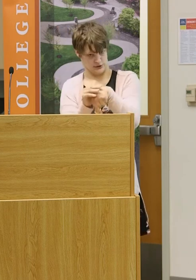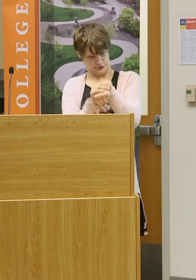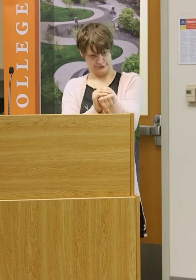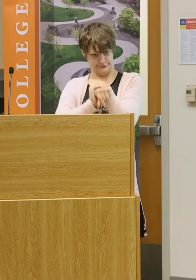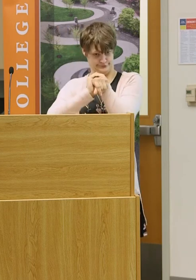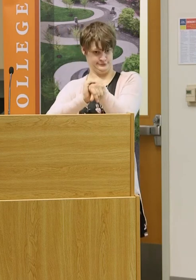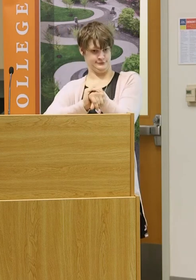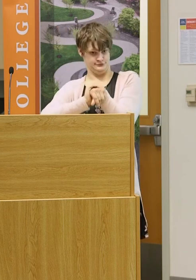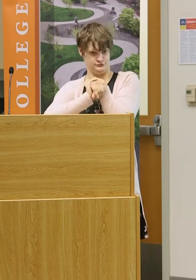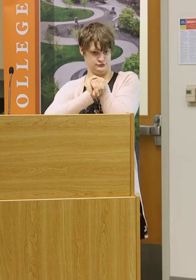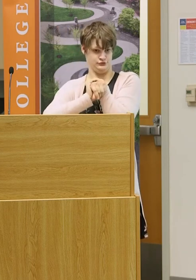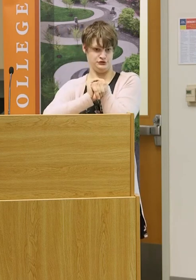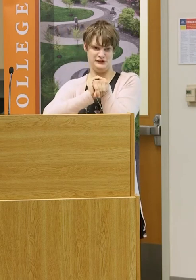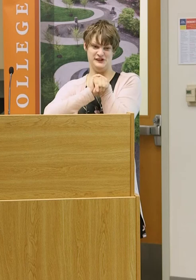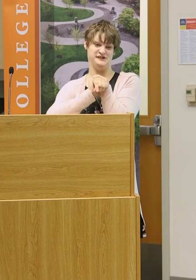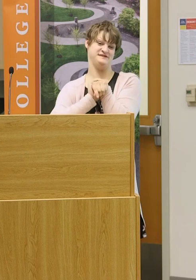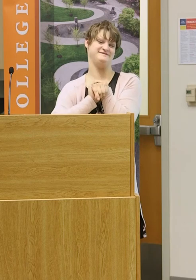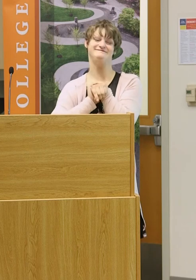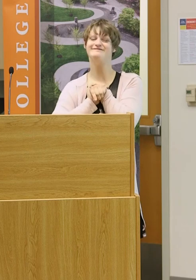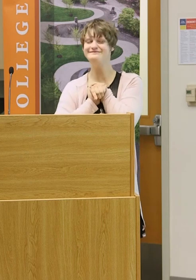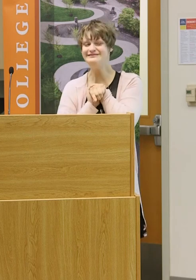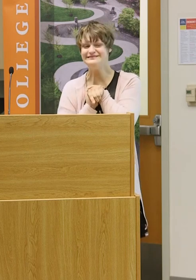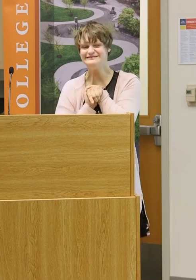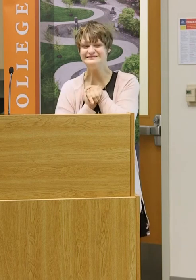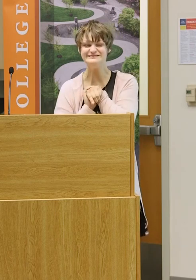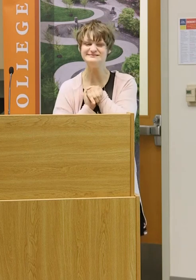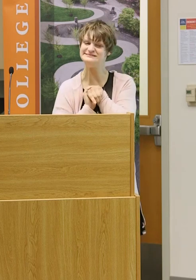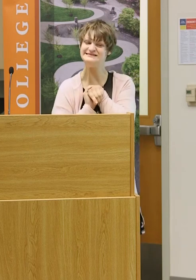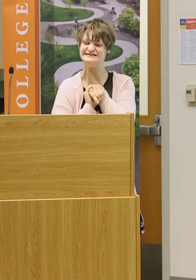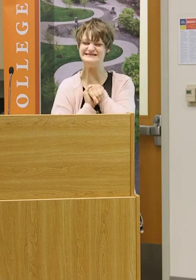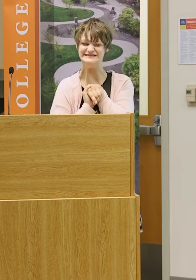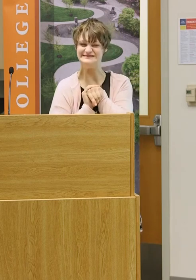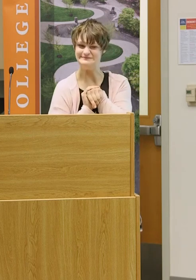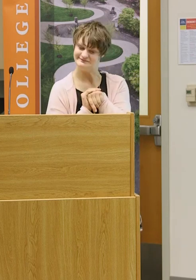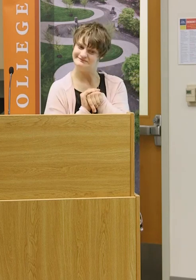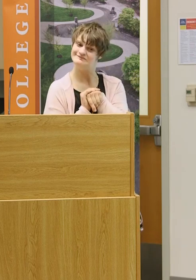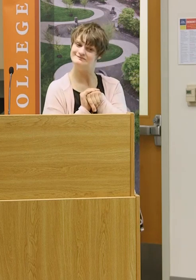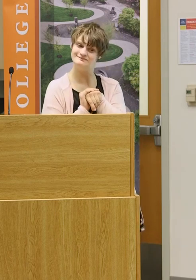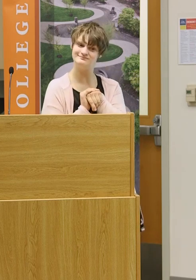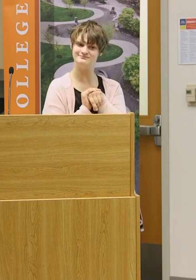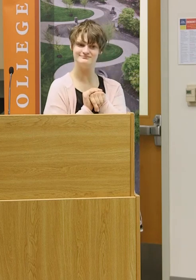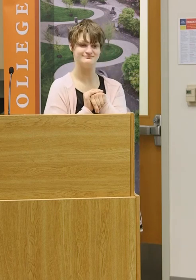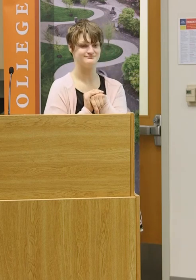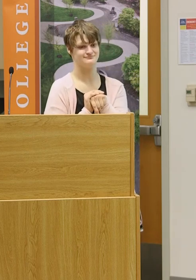I'm taking currently the English and Communications I-BEST